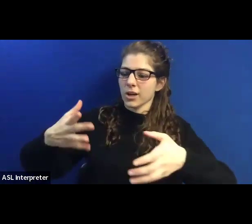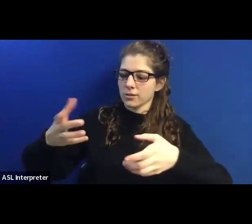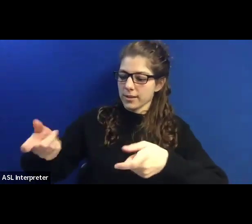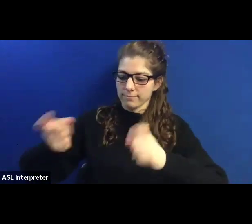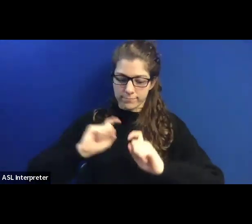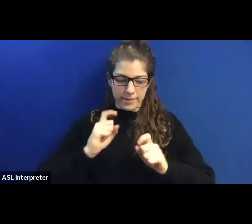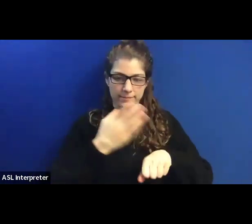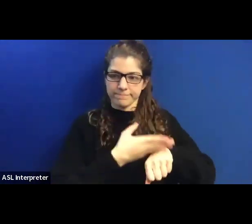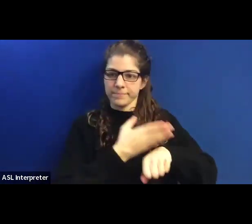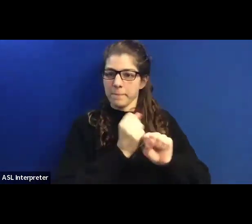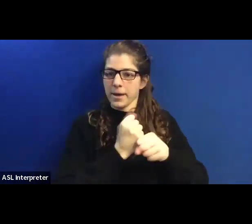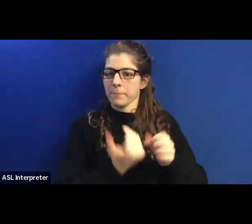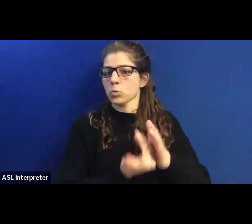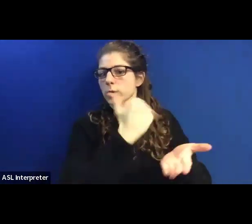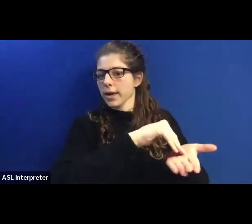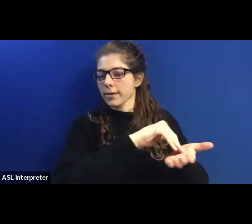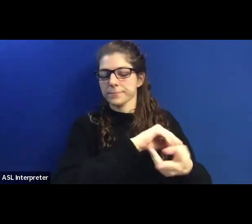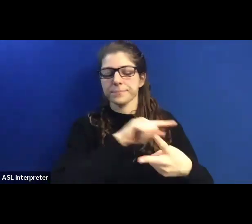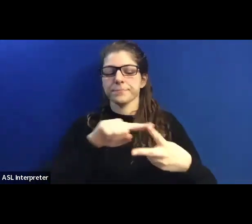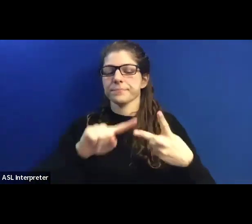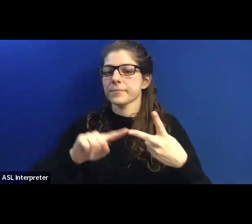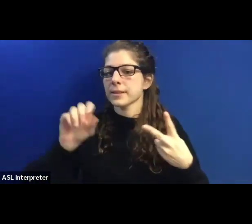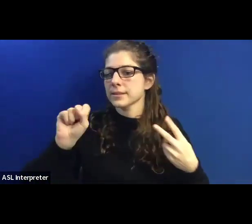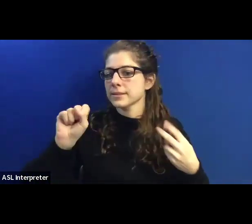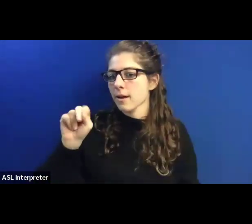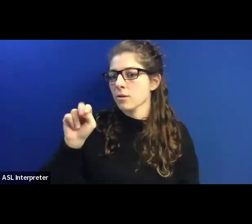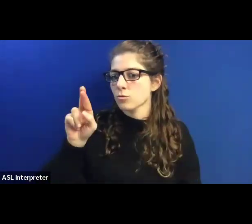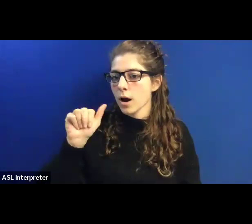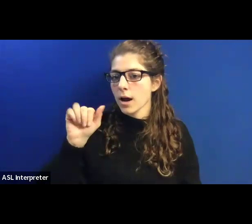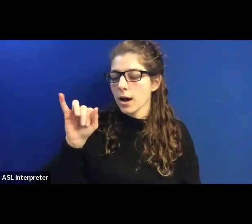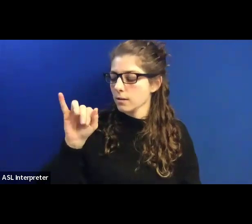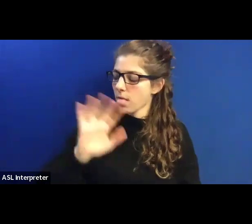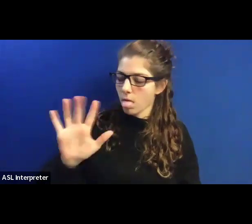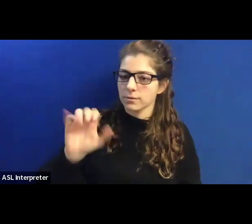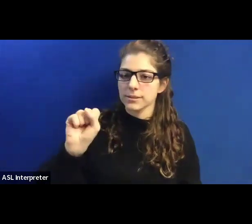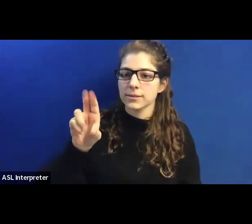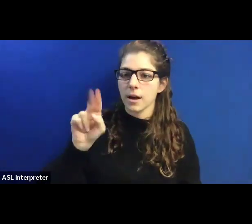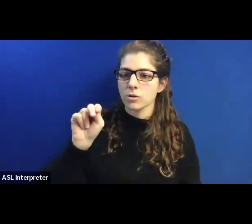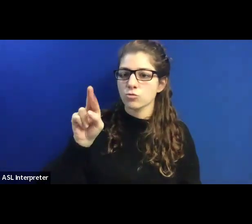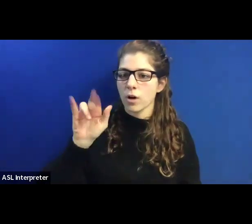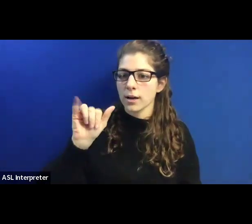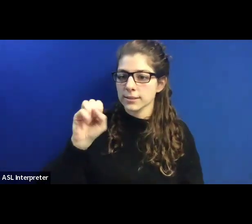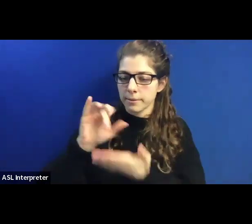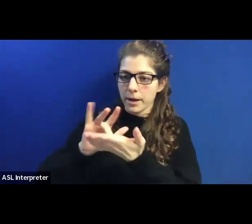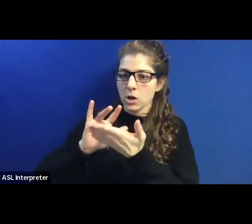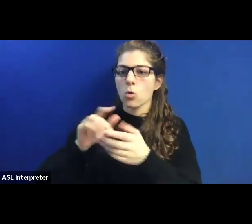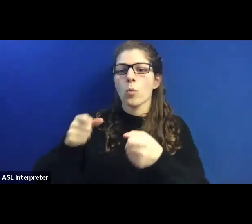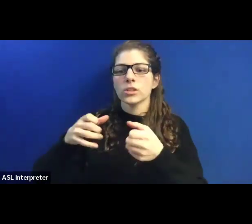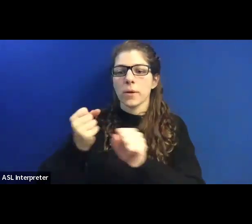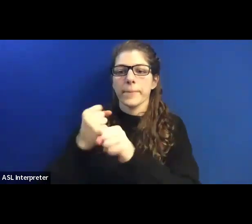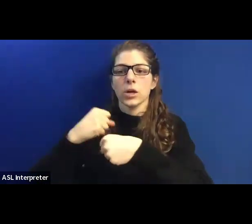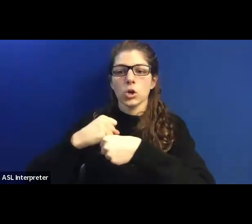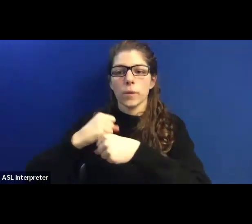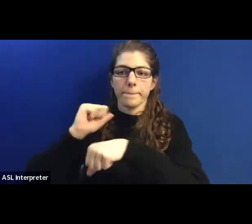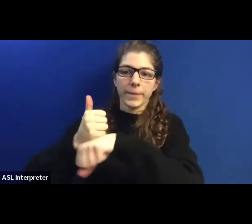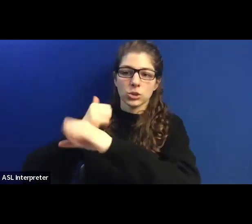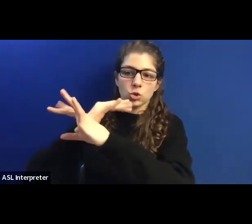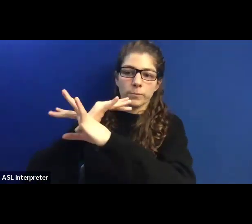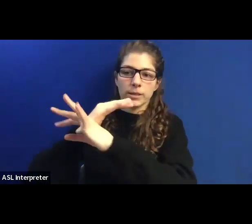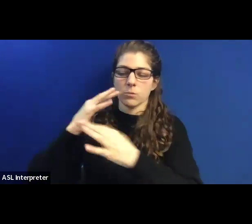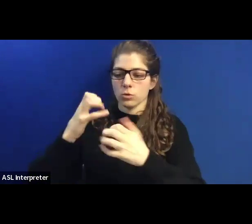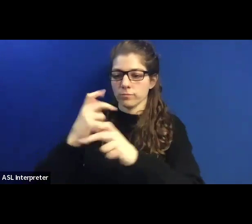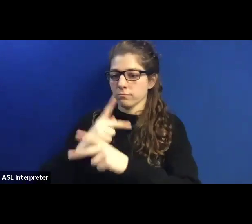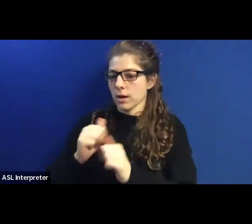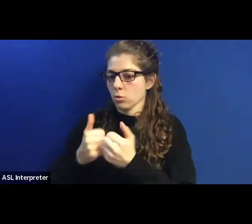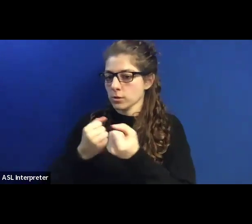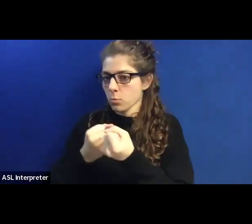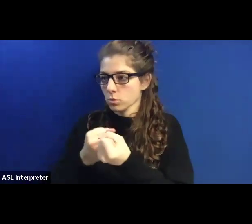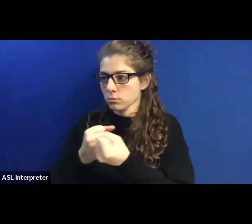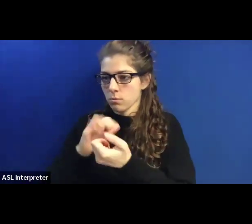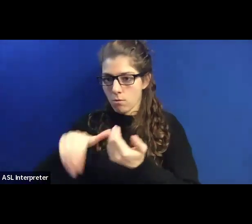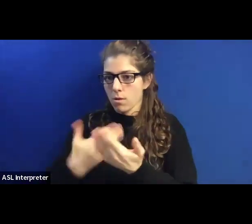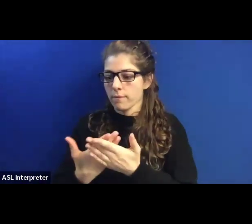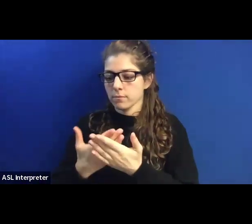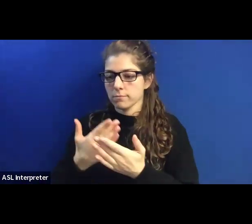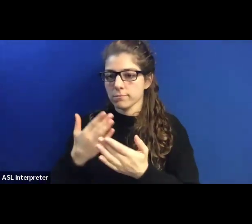And the other is Sunrise Medical, that is a wheelchair manufacturer based in Germany who continuing to explore ways to support all of GADRA's efforts.